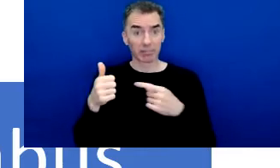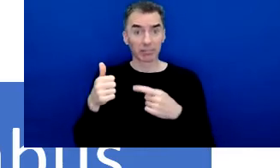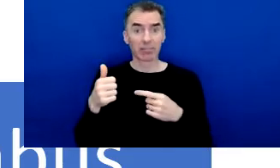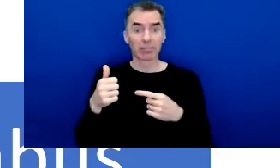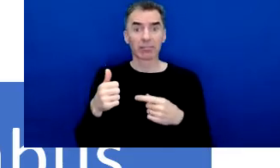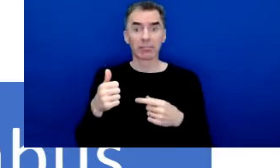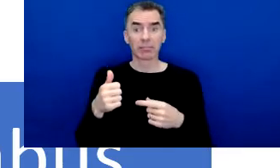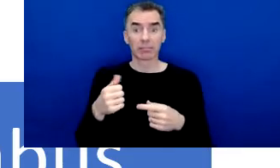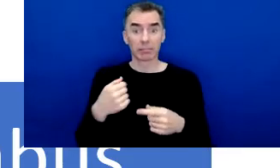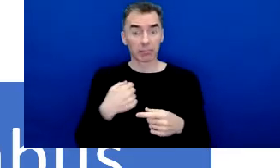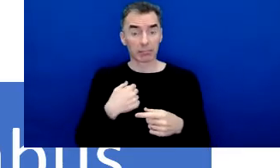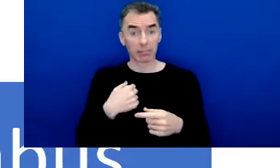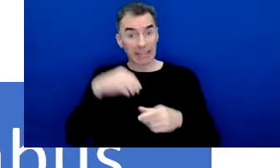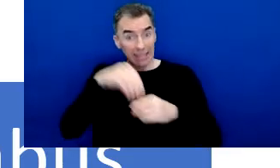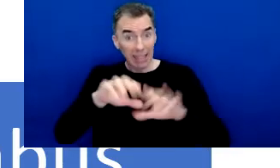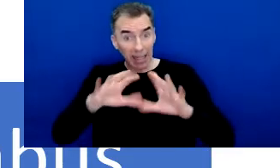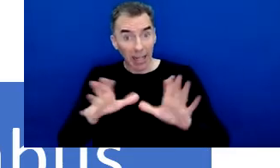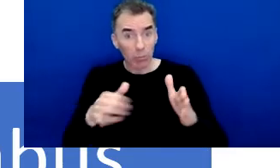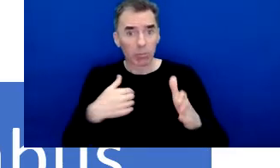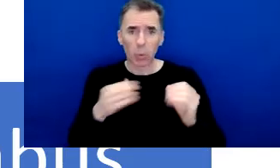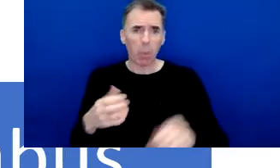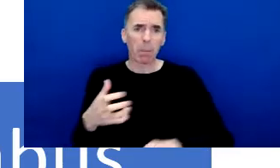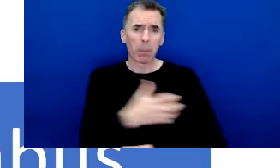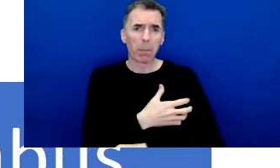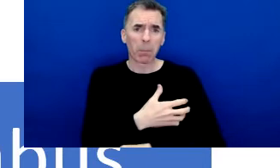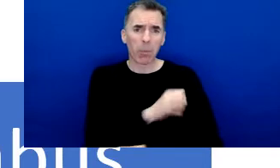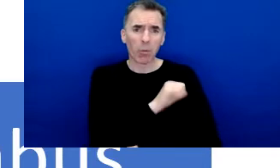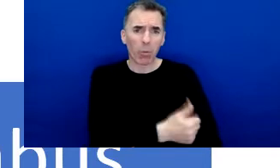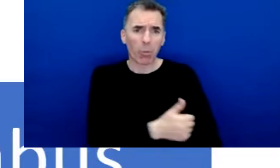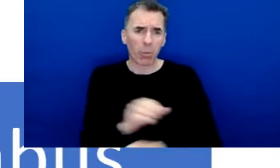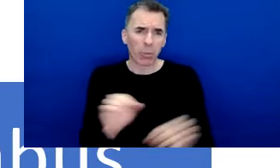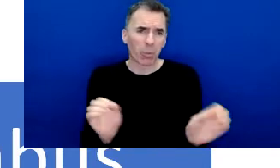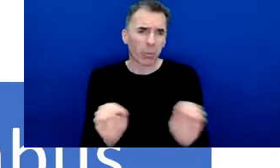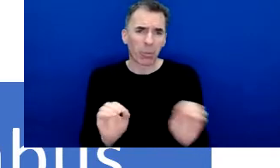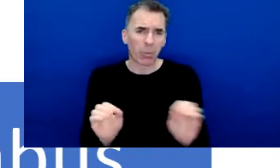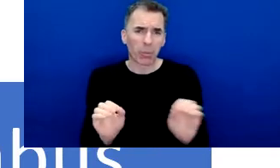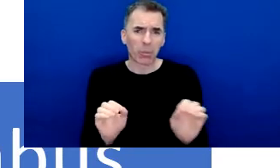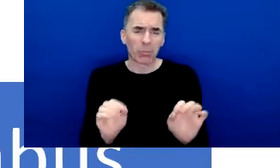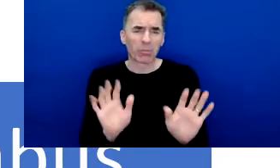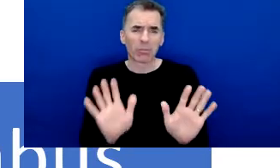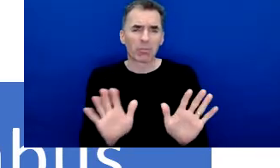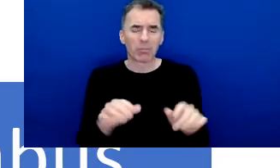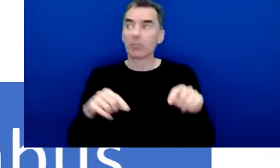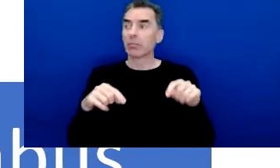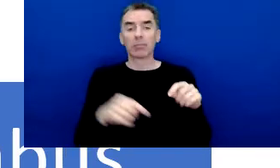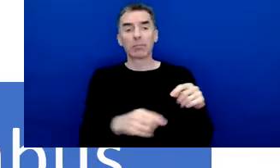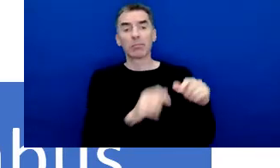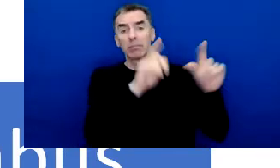any authority in the classroom. I just don't. This is born out of conversations with faculty on how to better